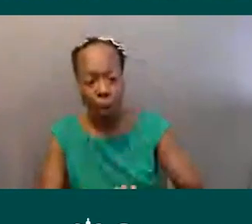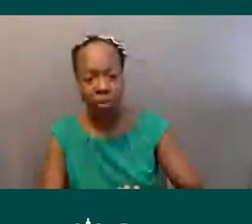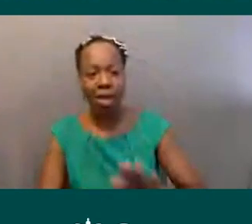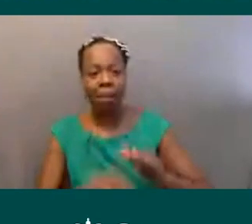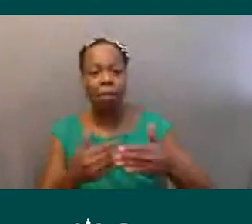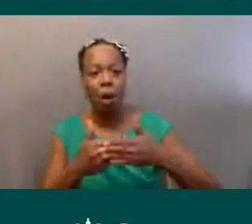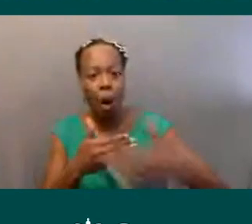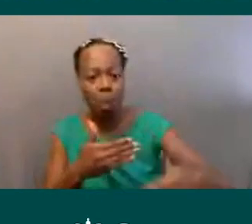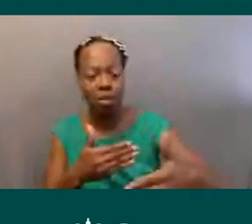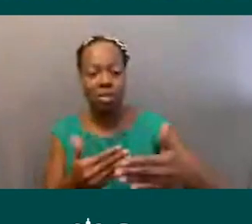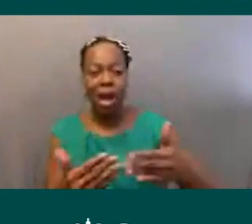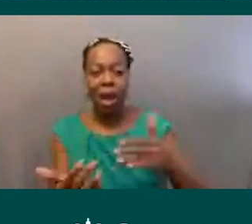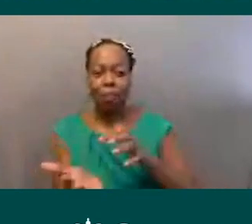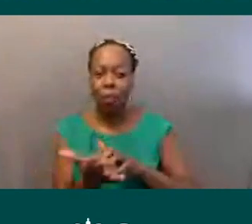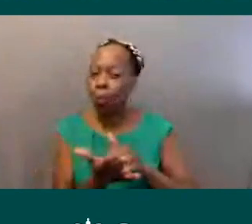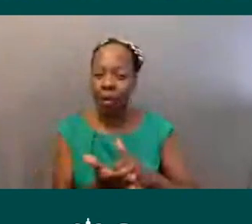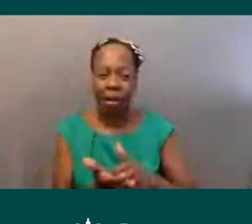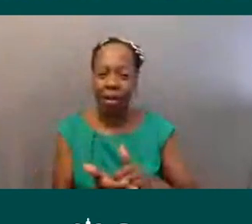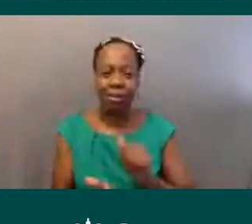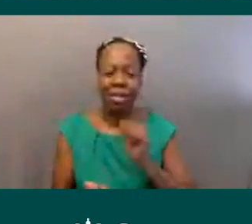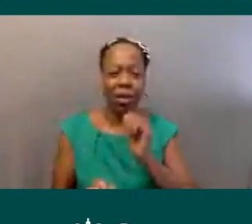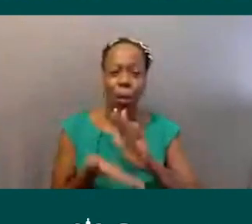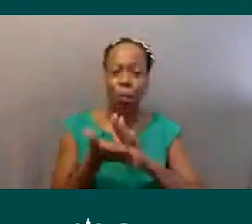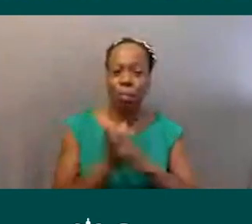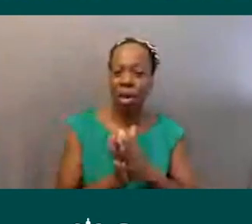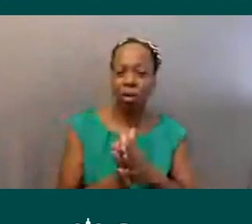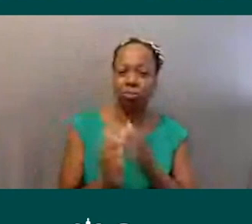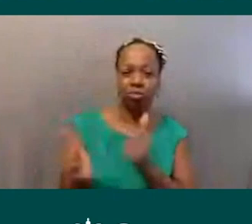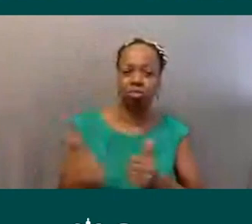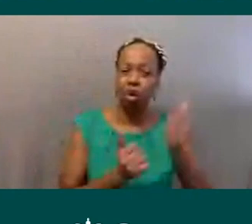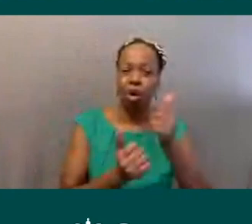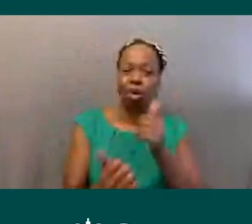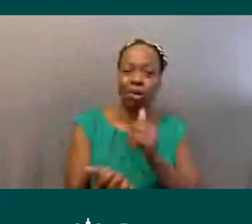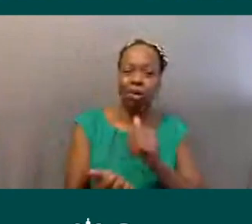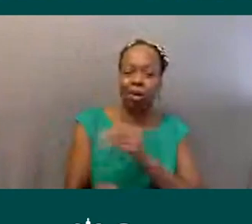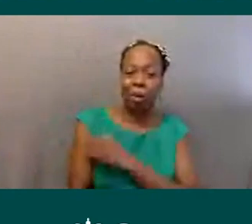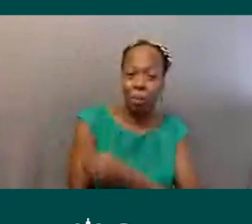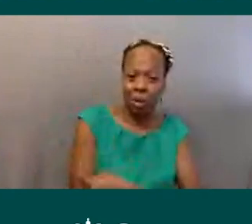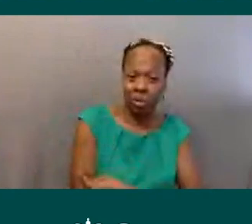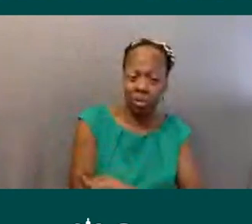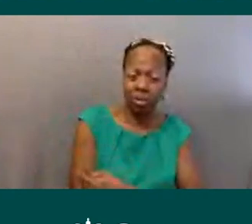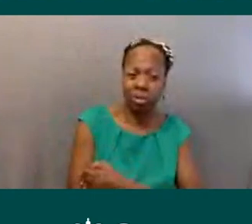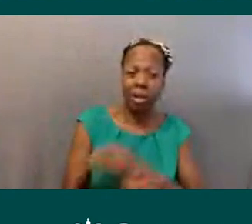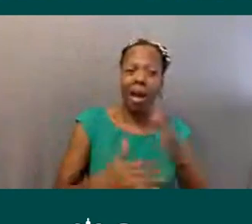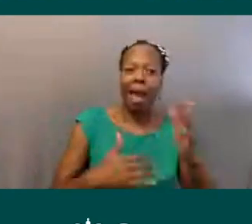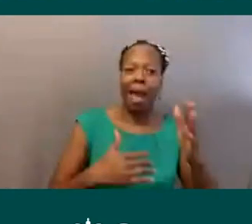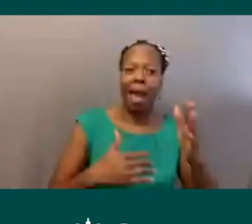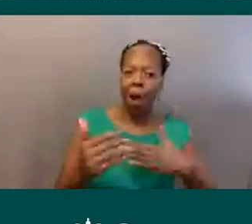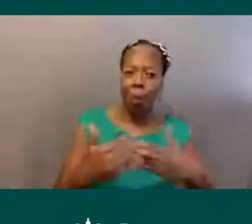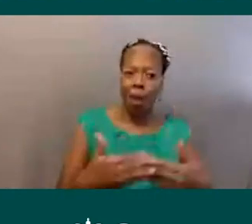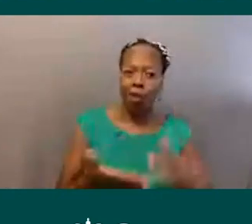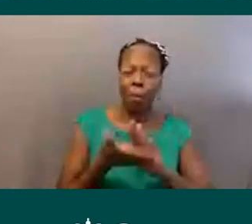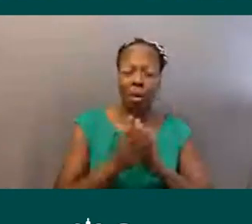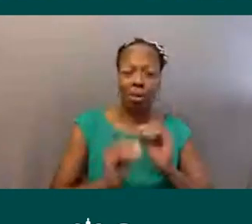having tight muscles doesn't make them stronger. However, it is very clear that by actively strengthening their muscles,